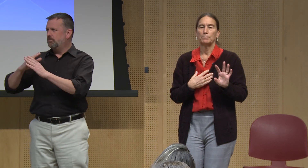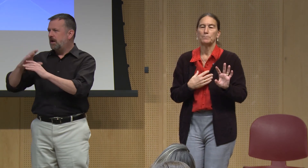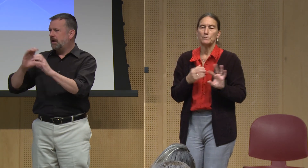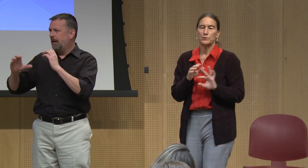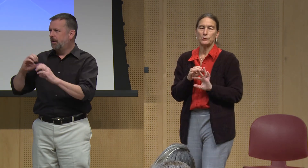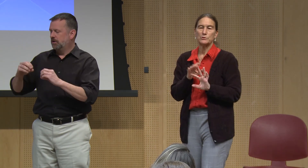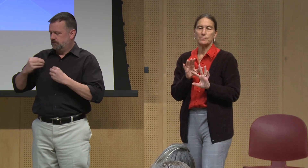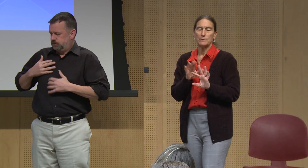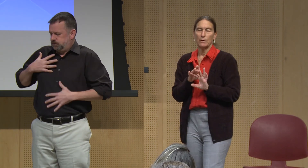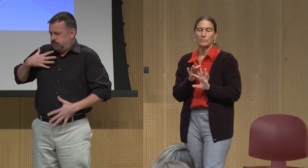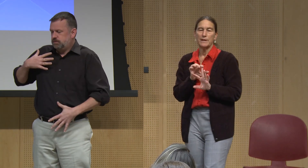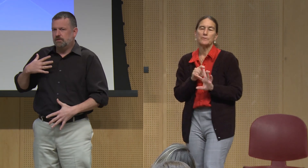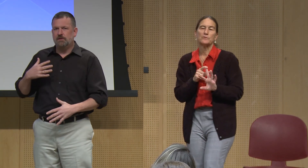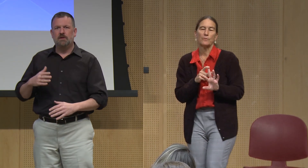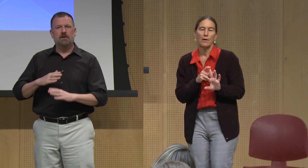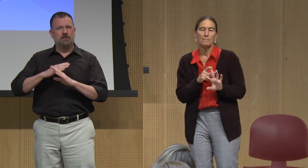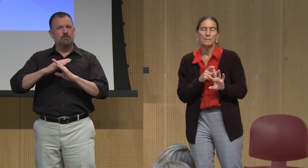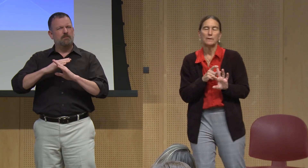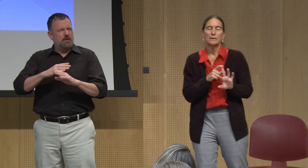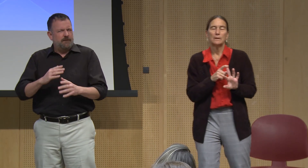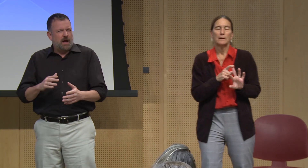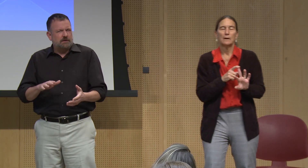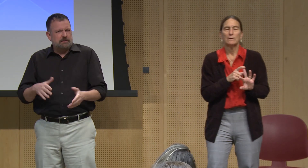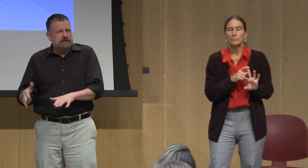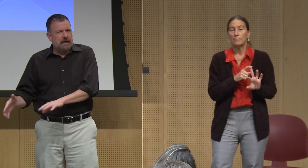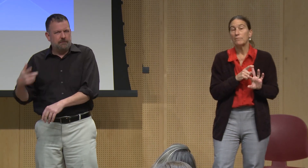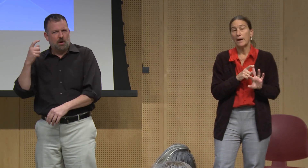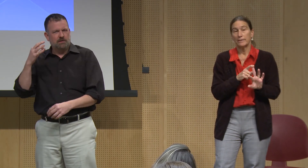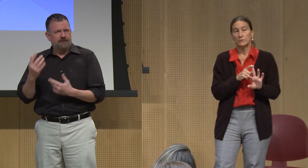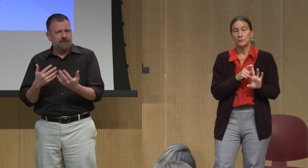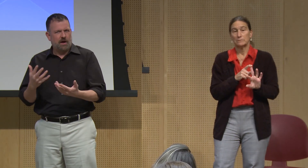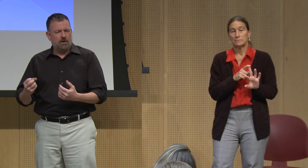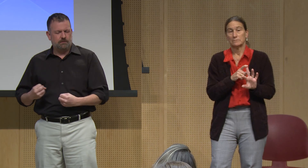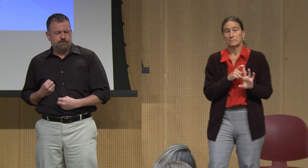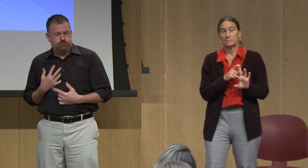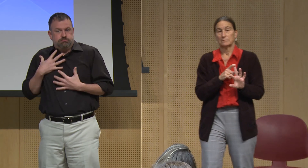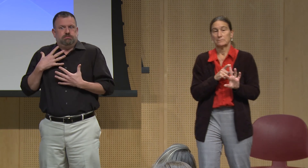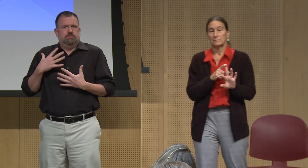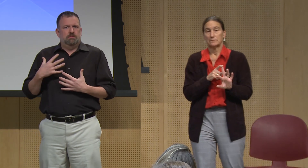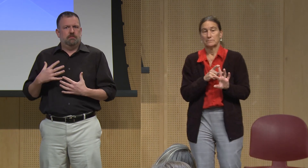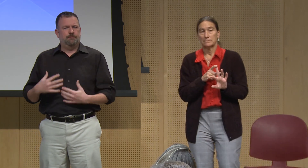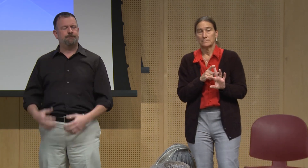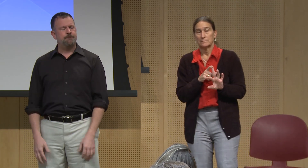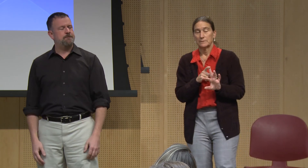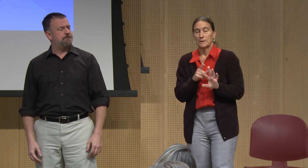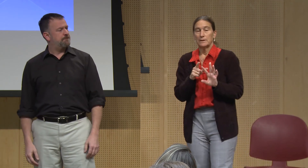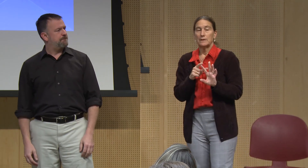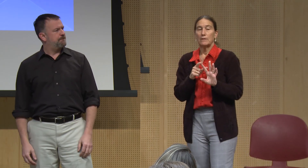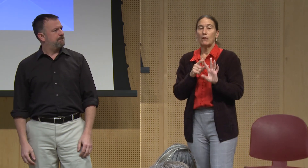TO REDUCE, YOU KNOW, DEATHS FROM, UH--FROM FIRES.